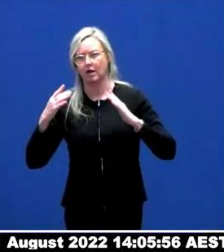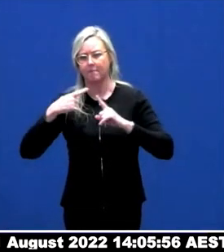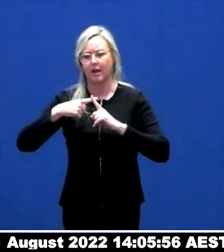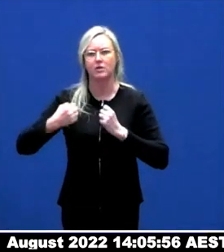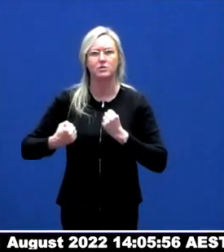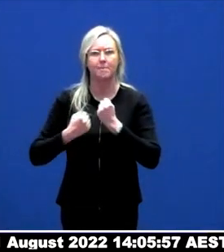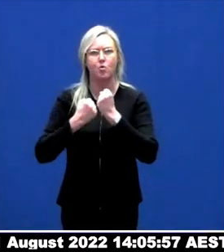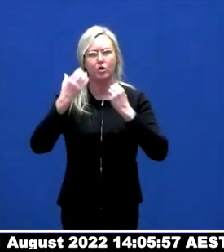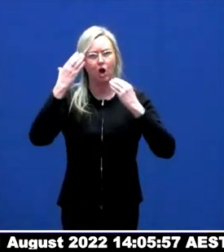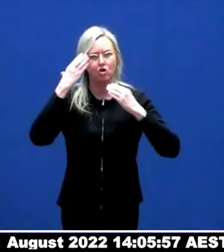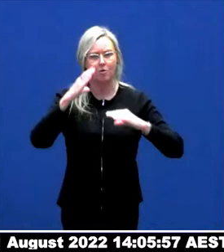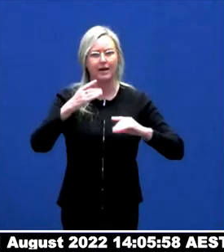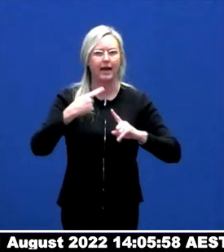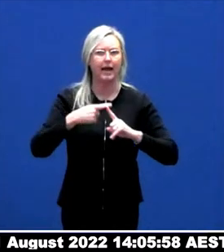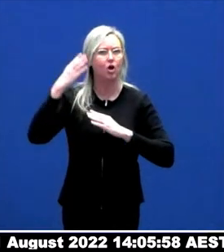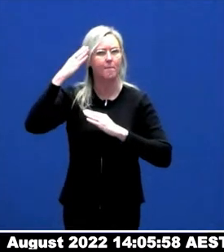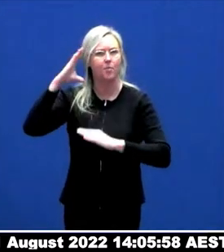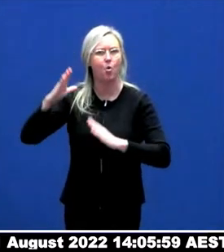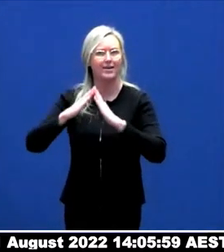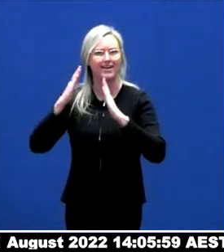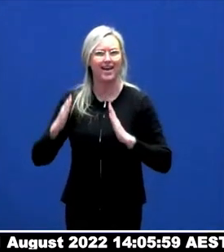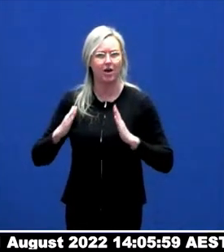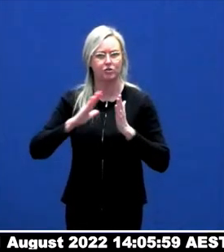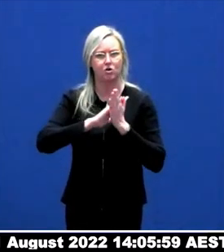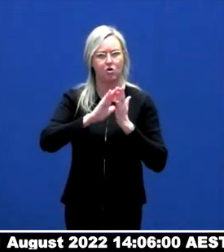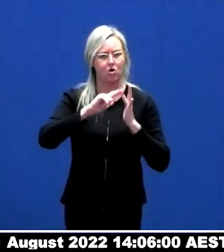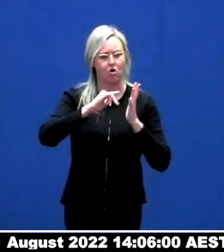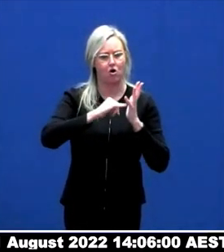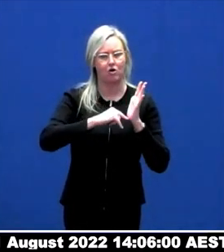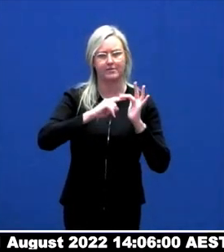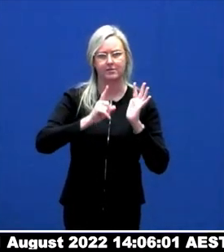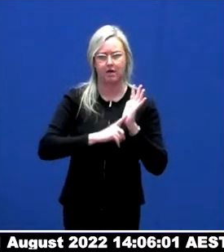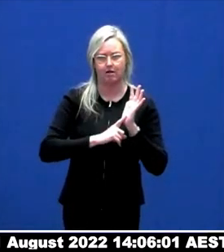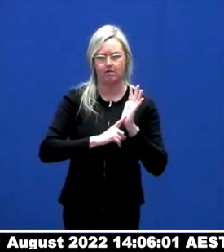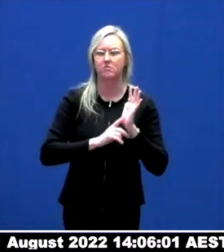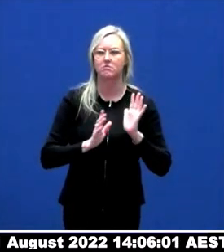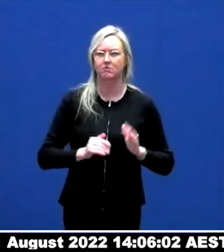and boarding house/hostel. What, then, is "risk of homelessness" defined for the NDIA's